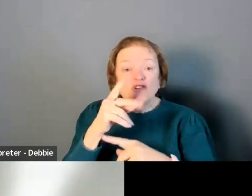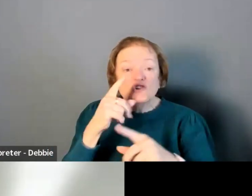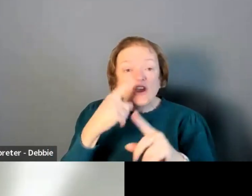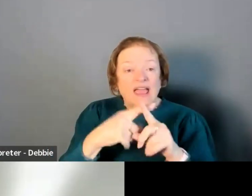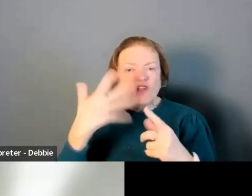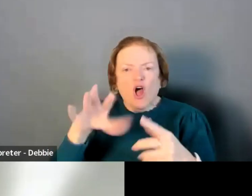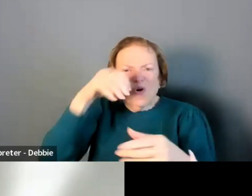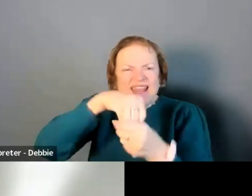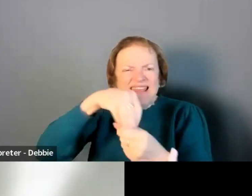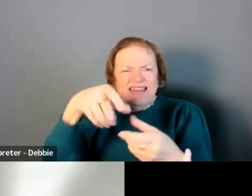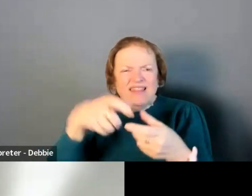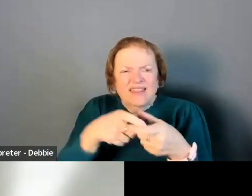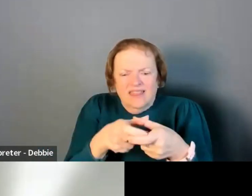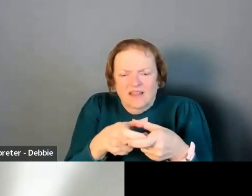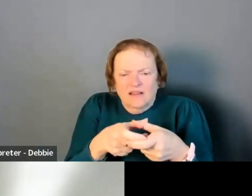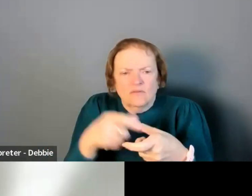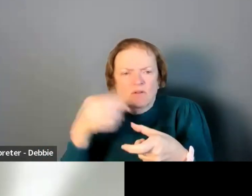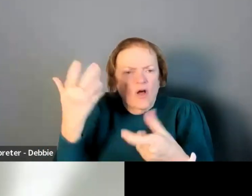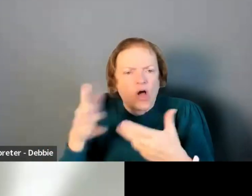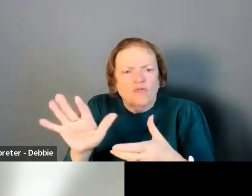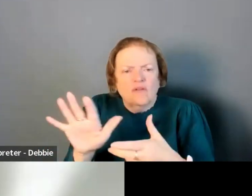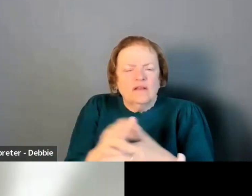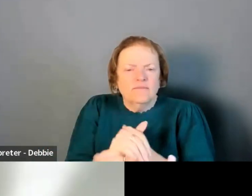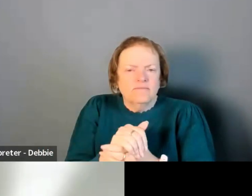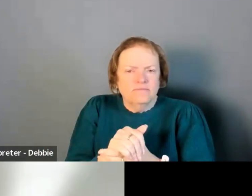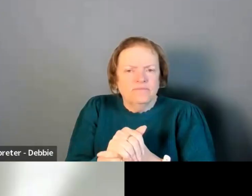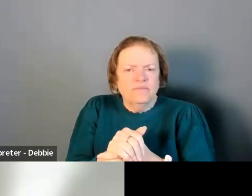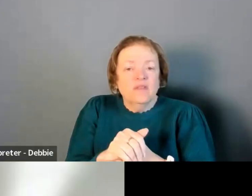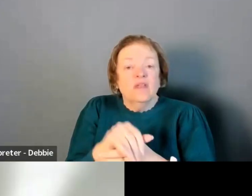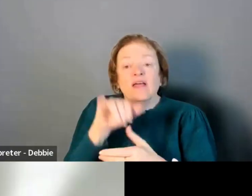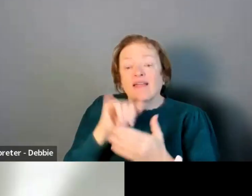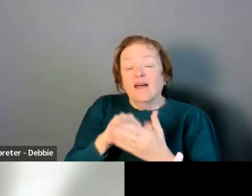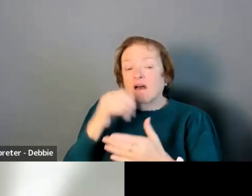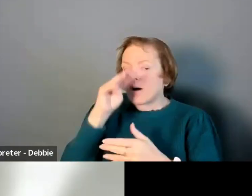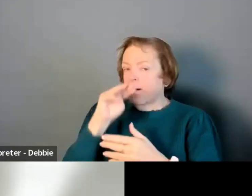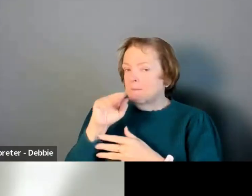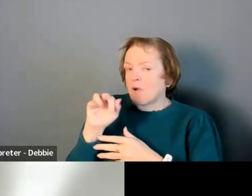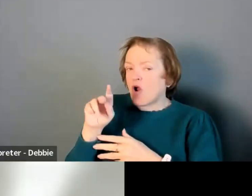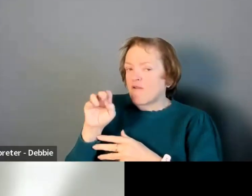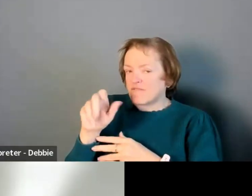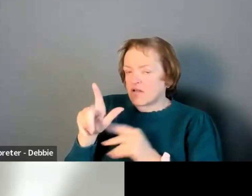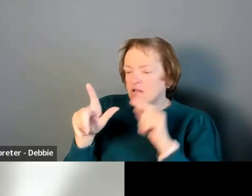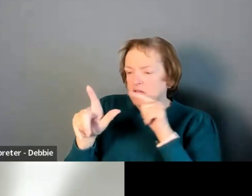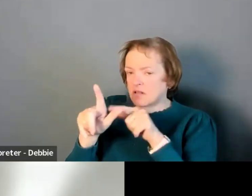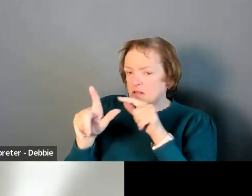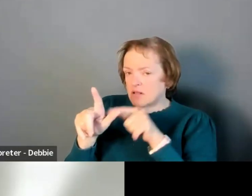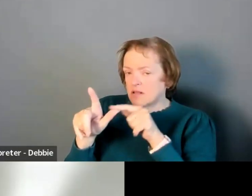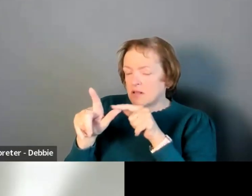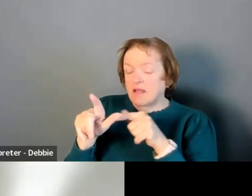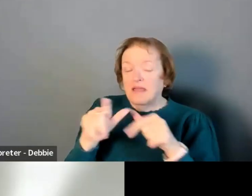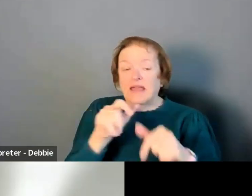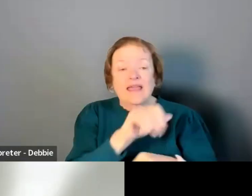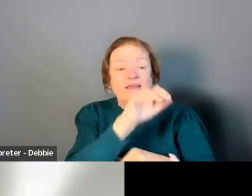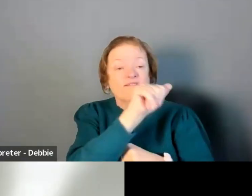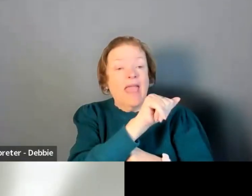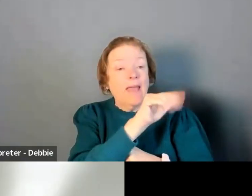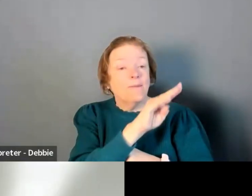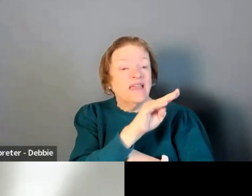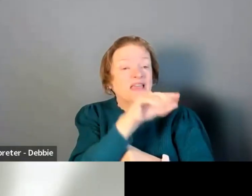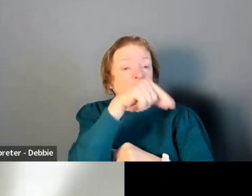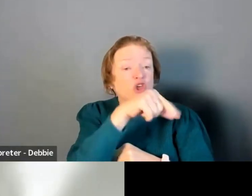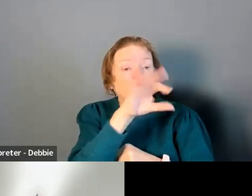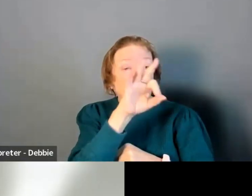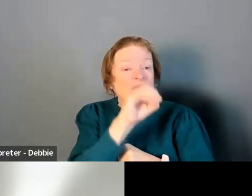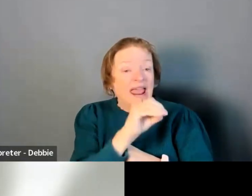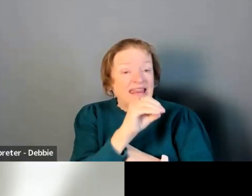But, that is if they are marvels. If they are an ABQ90, which is the first